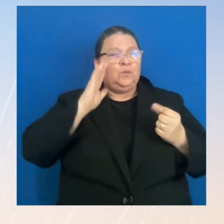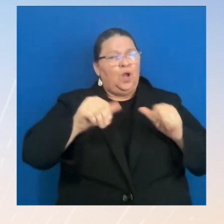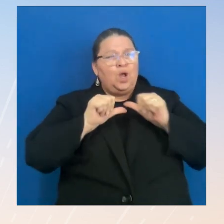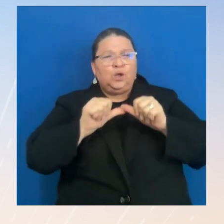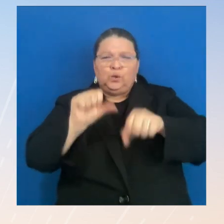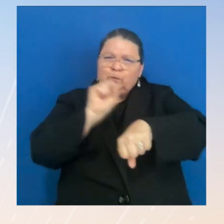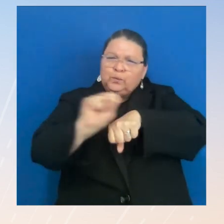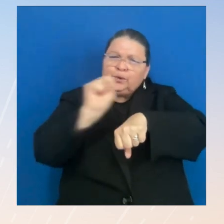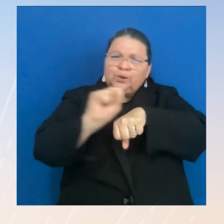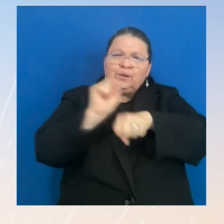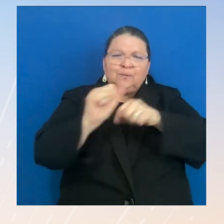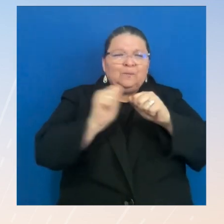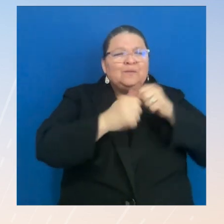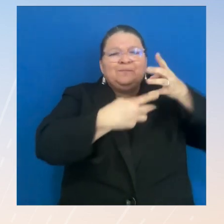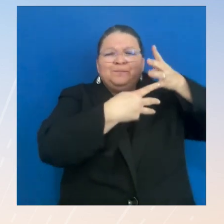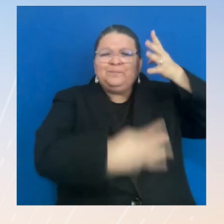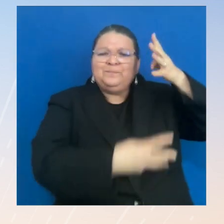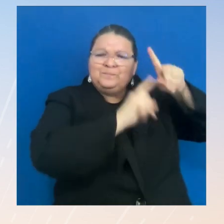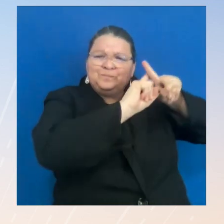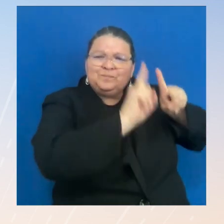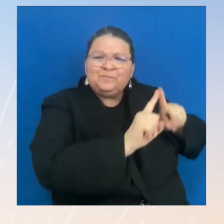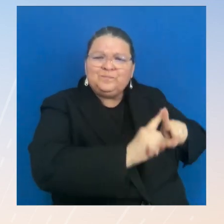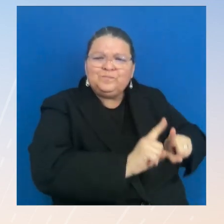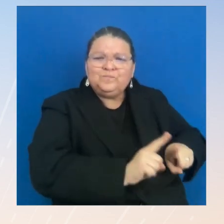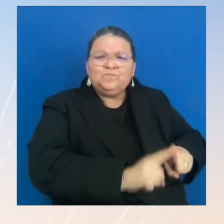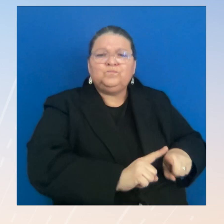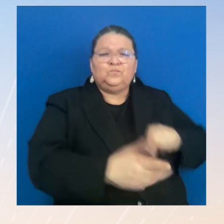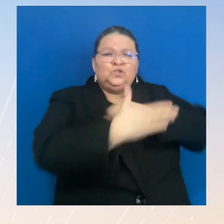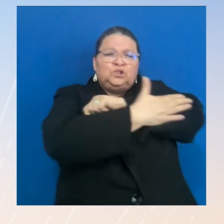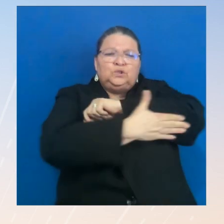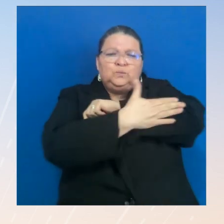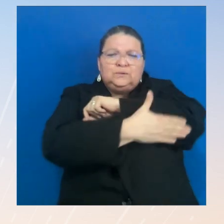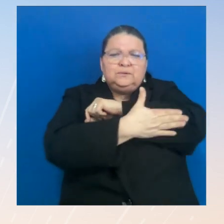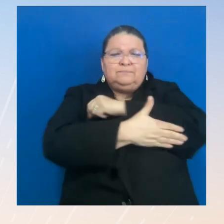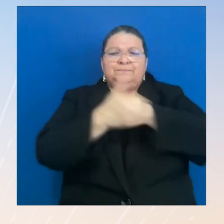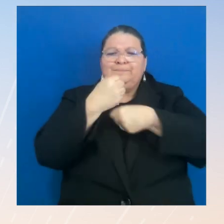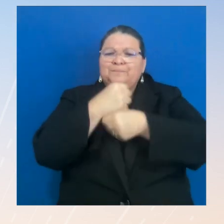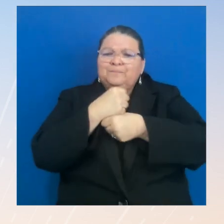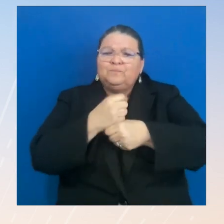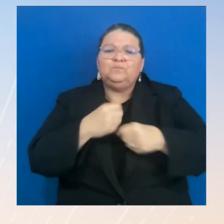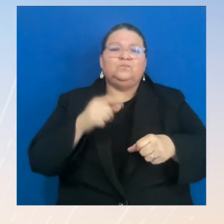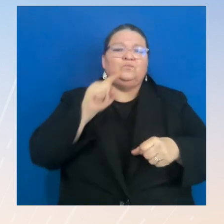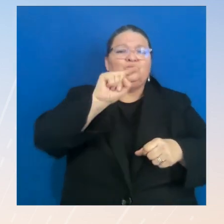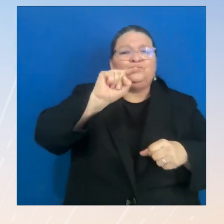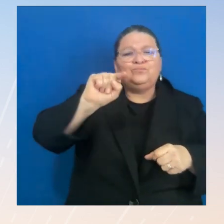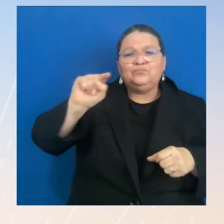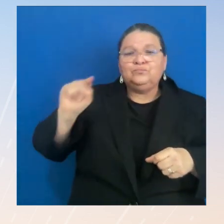in the market meets the demand, thus bringing the price down. So, it is -- there is certainly urgency.